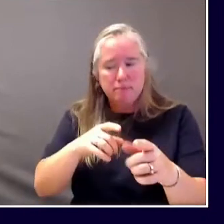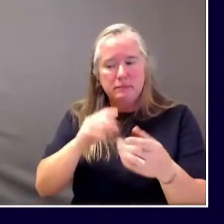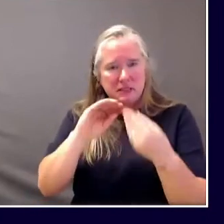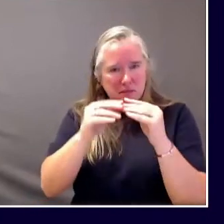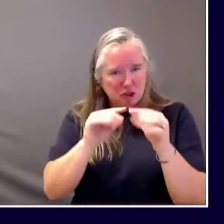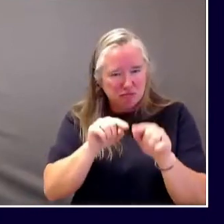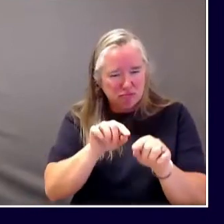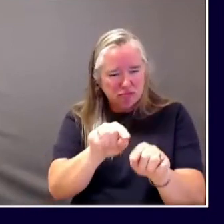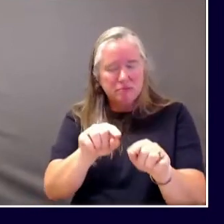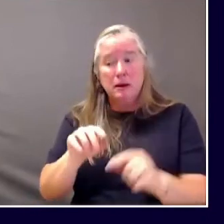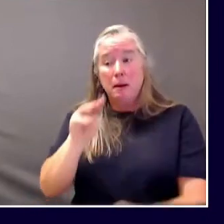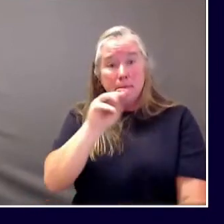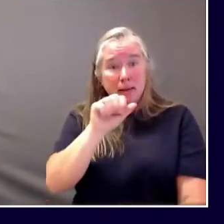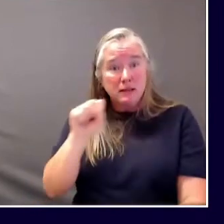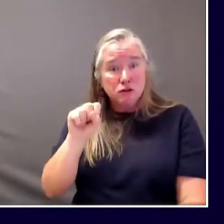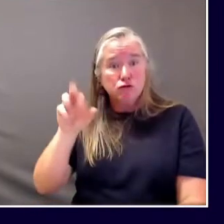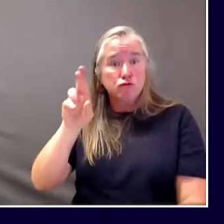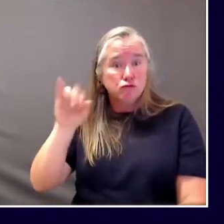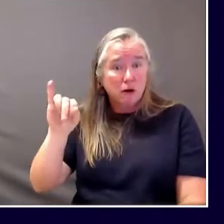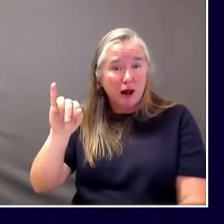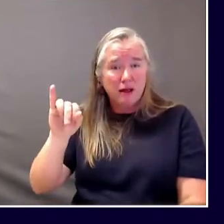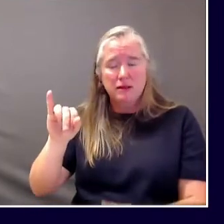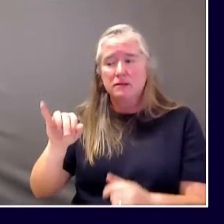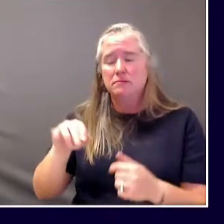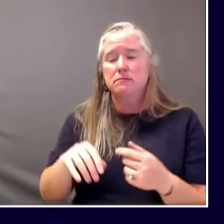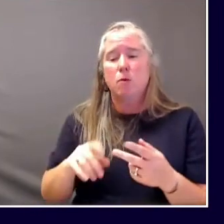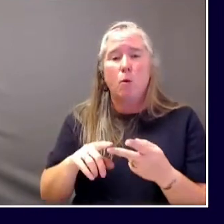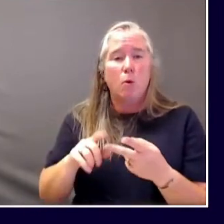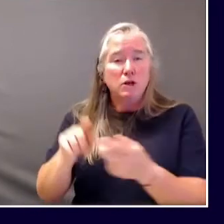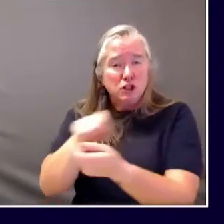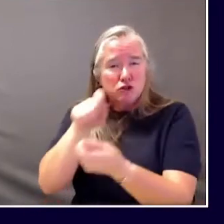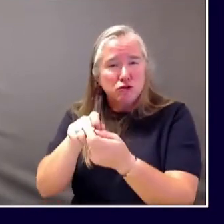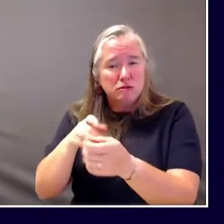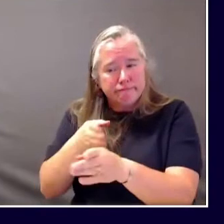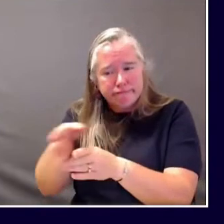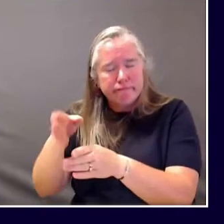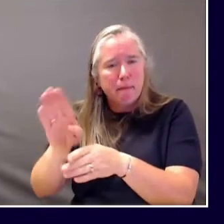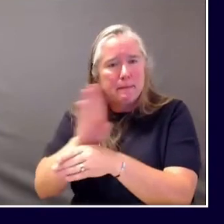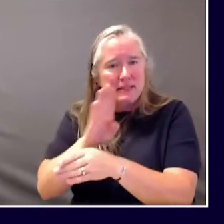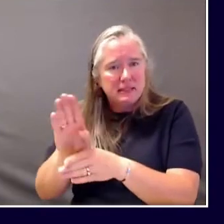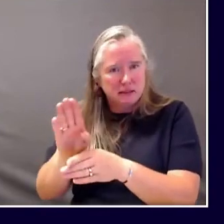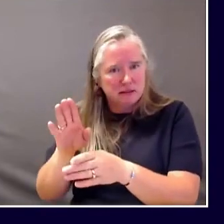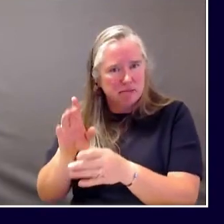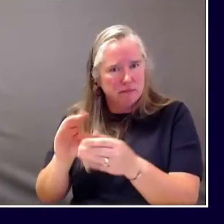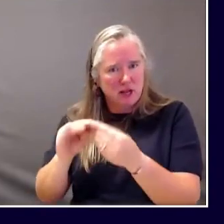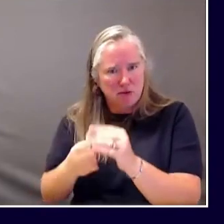there seems to be spreading in certain sectors of the